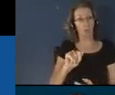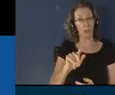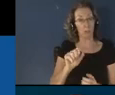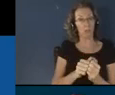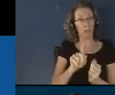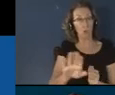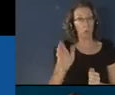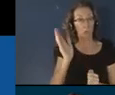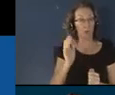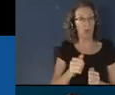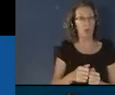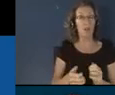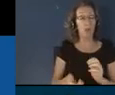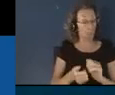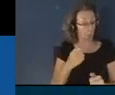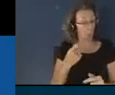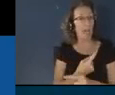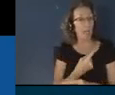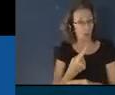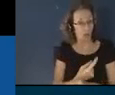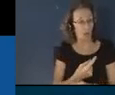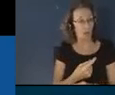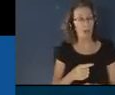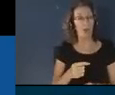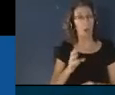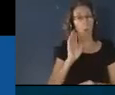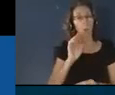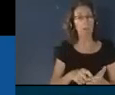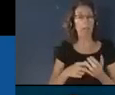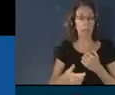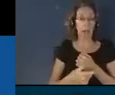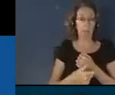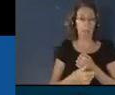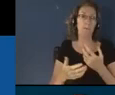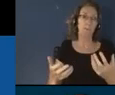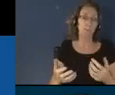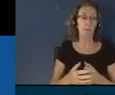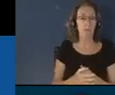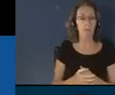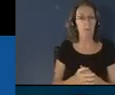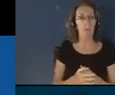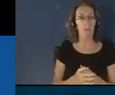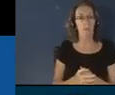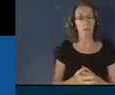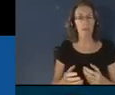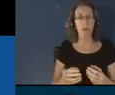It's probably the most accurate but it does take some time. Just to give you sort of a time frame